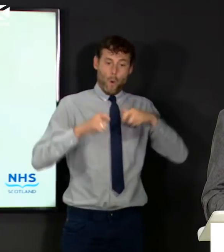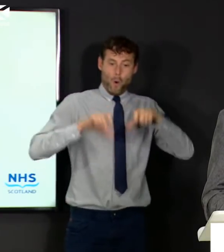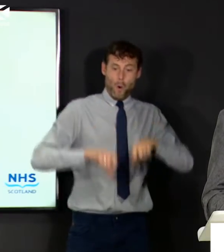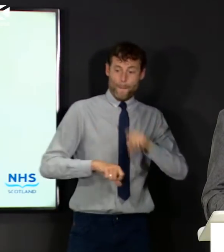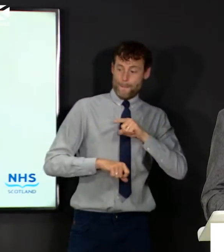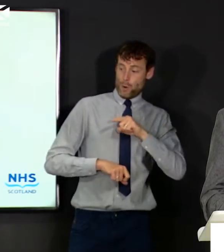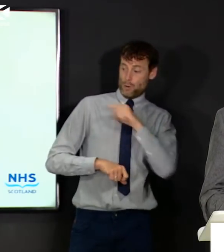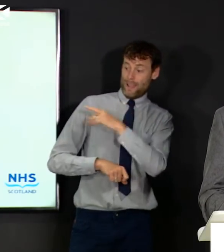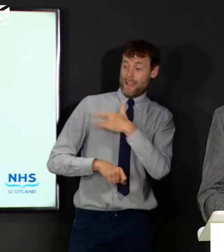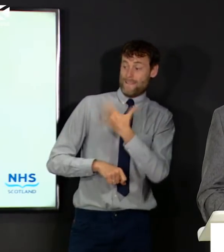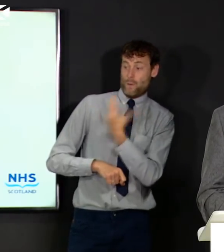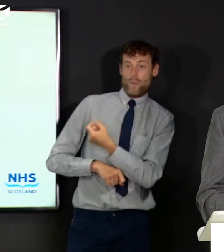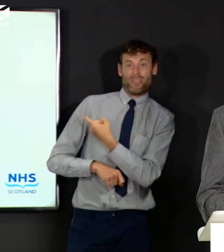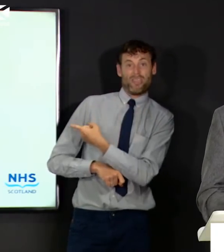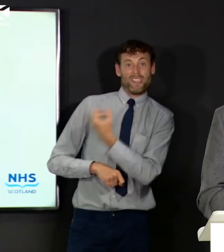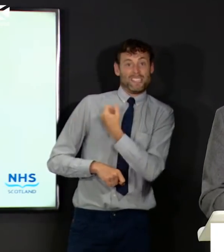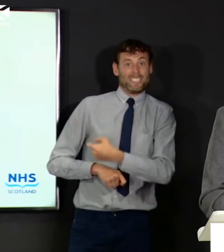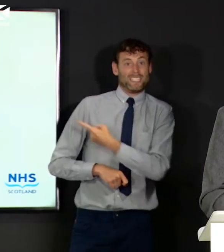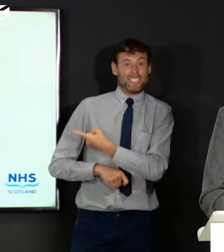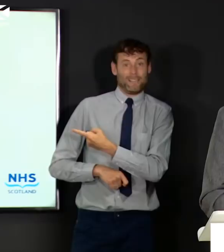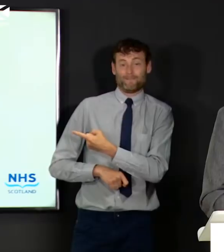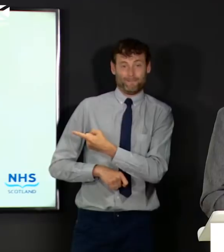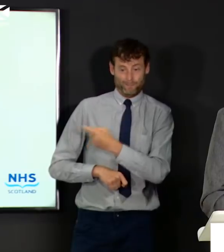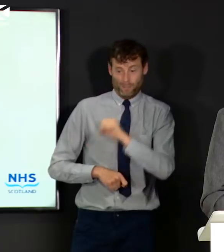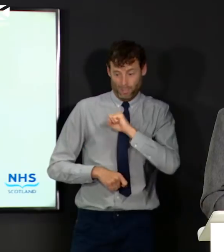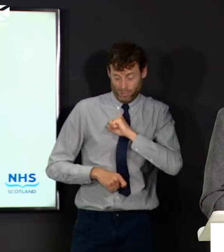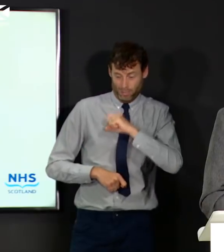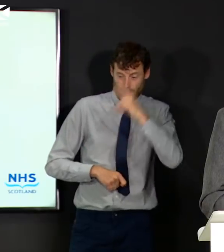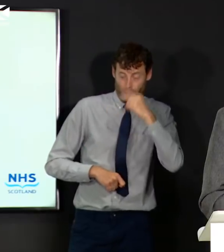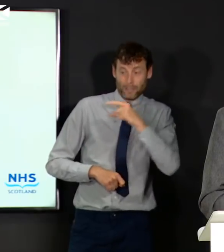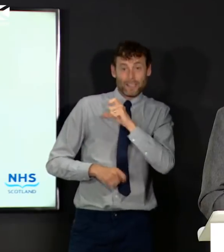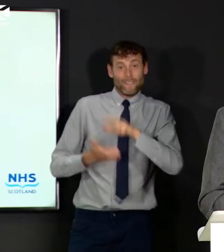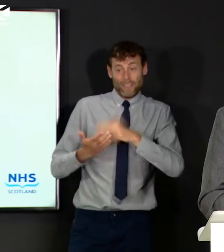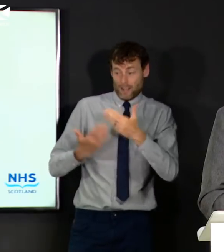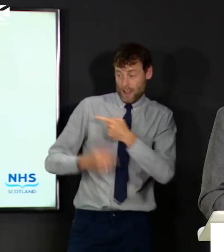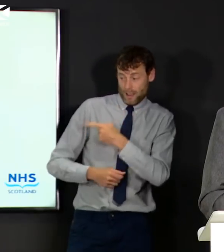of Covid, or if you've shown symptoms of Covid-19 or tested positive for